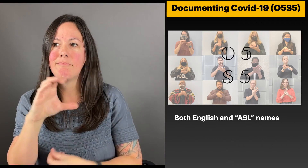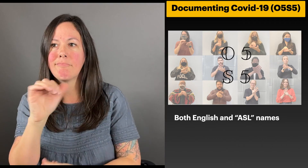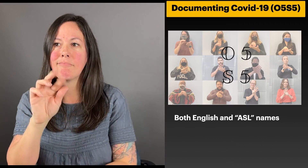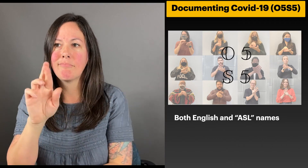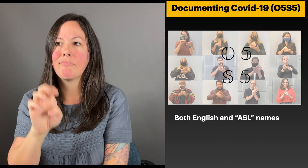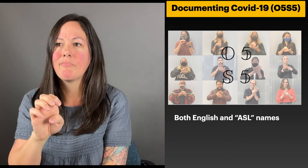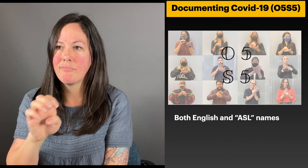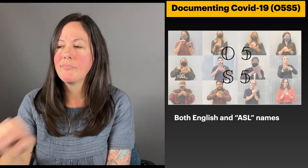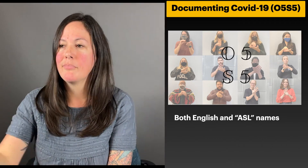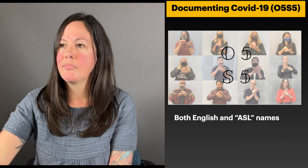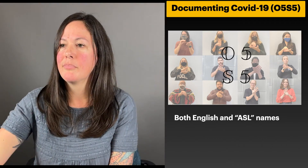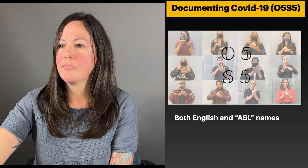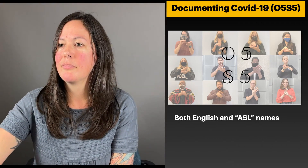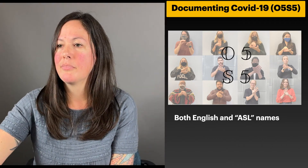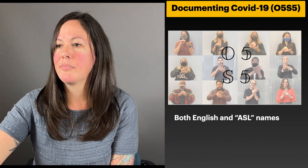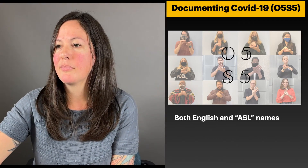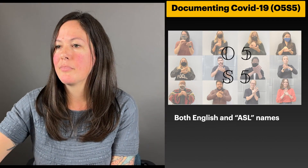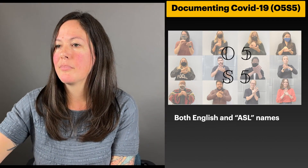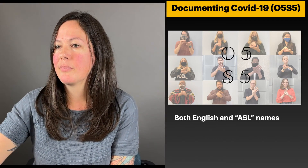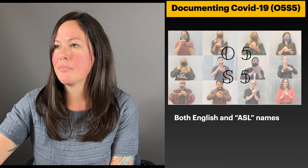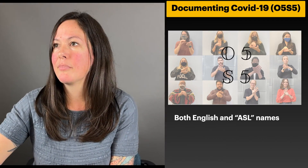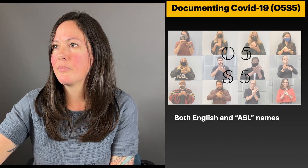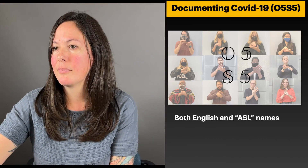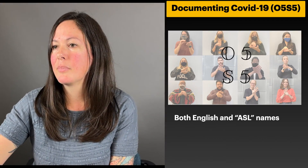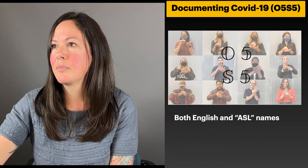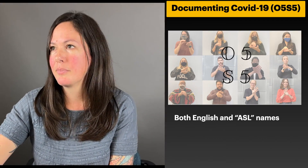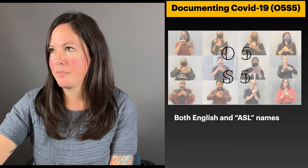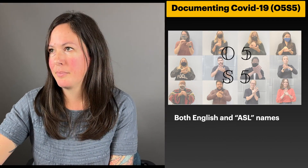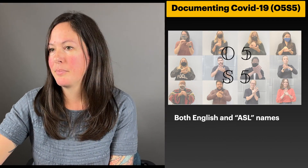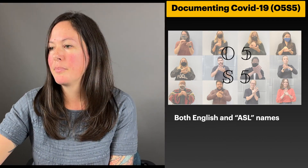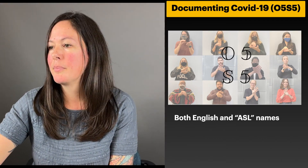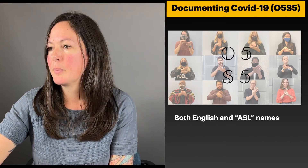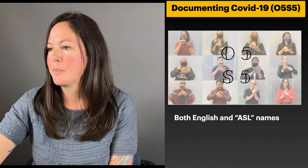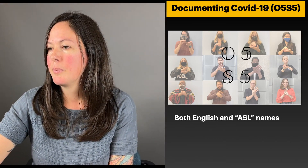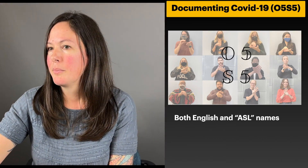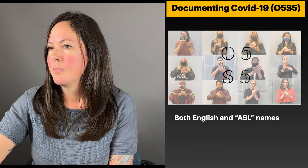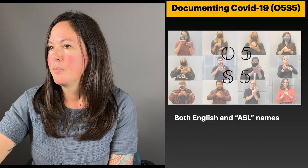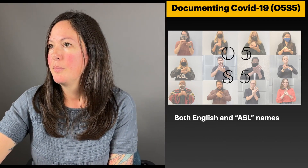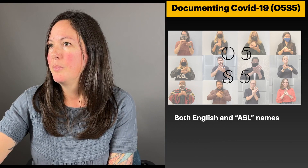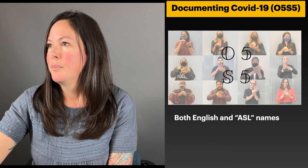that you see in the signs document